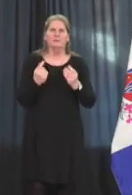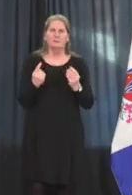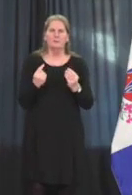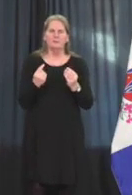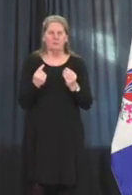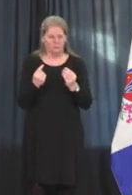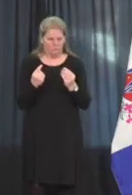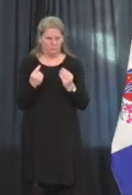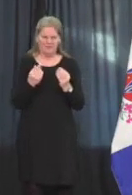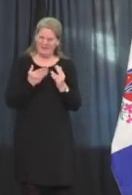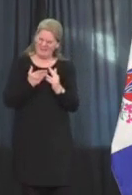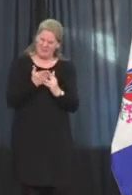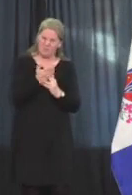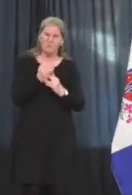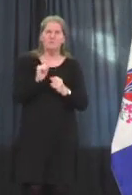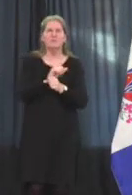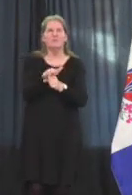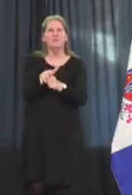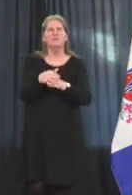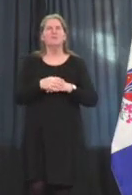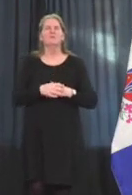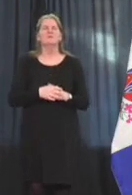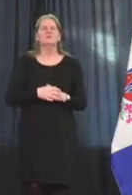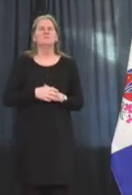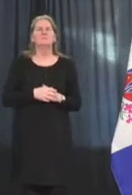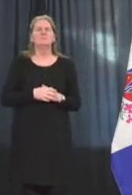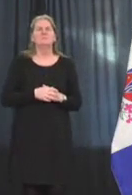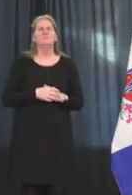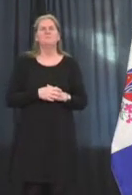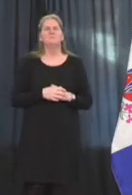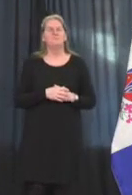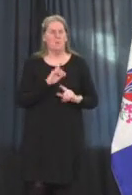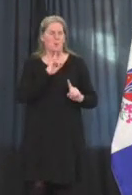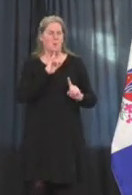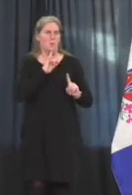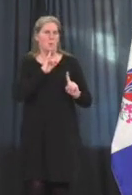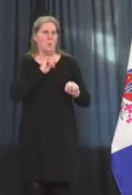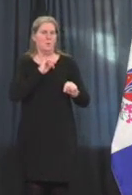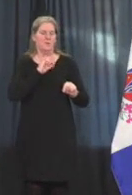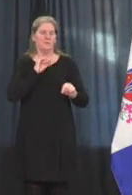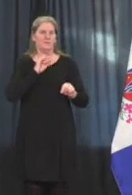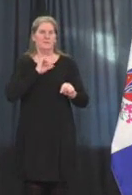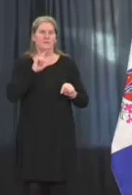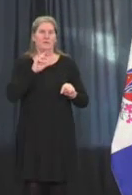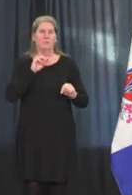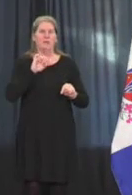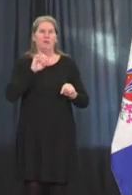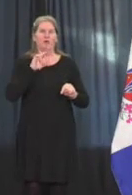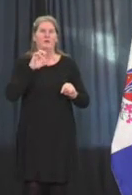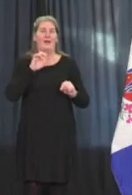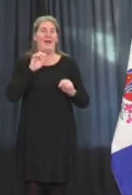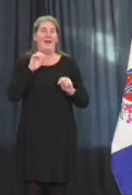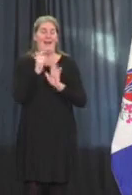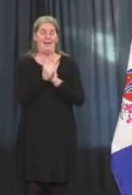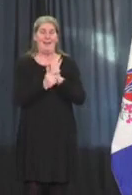PANDEMIC. ORDERS UNDER THE CIVIL EMERGENCY MEASURES ACT WILL BE ENFORCED BY